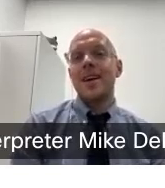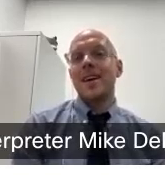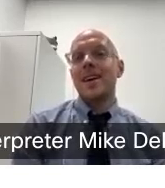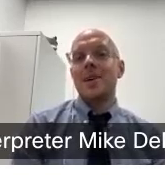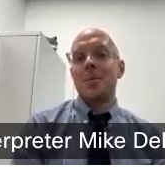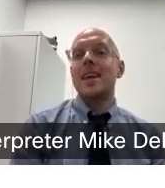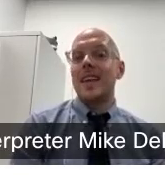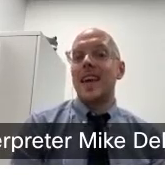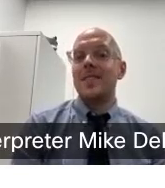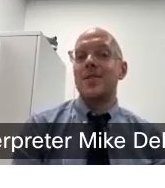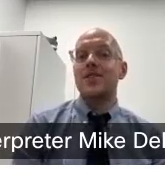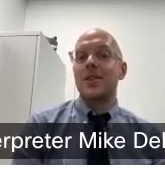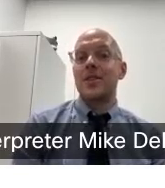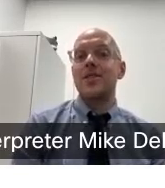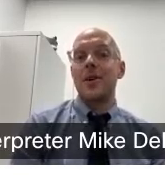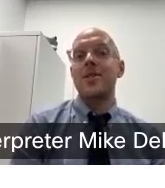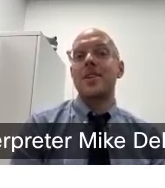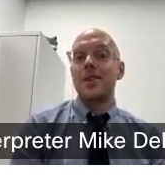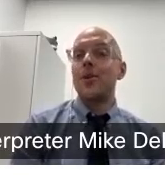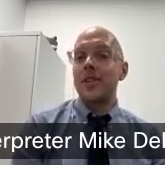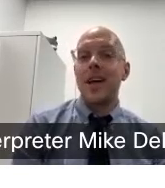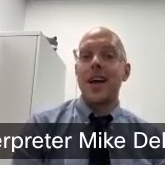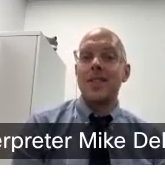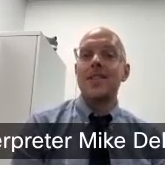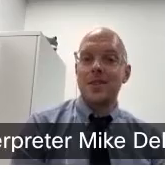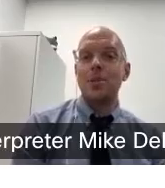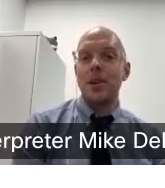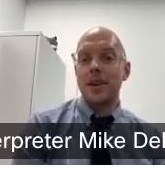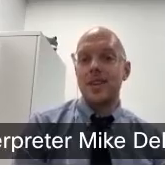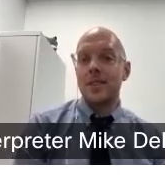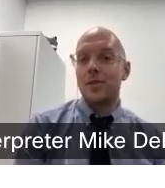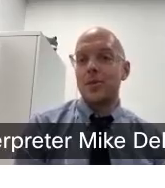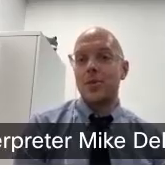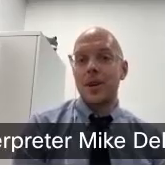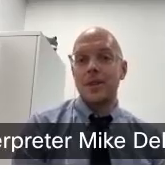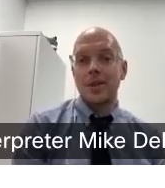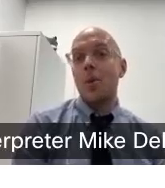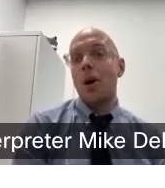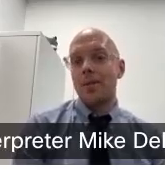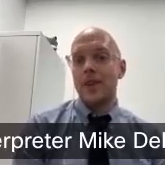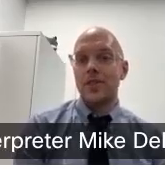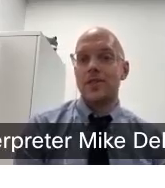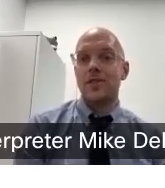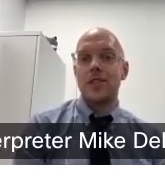But in any case, these are generally phones that use a line that still plugs into, the wall like a traditional telephone.